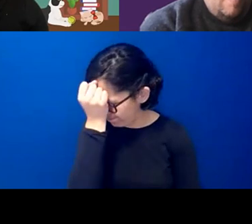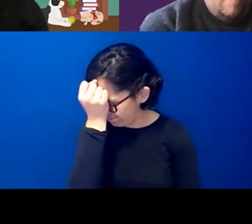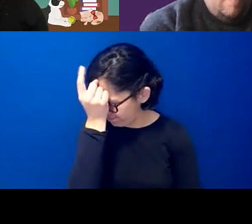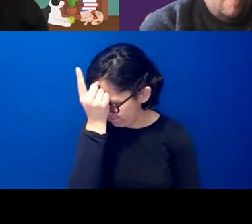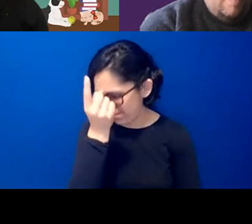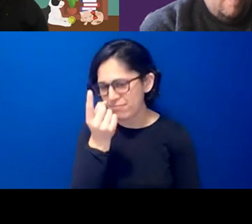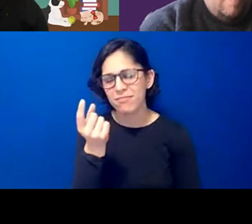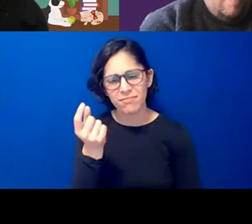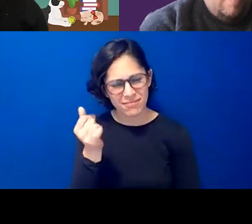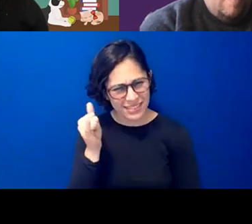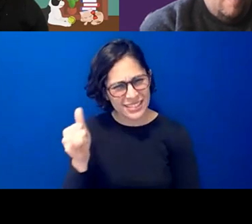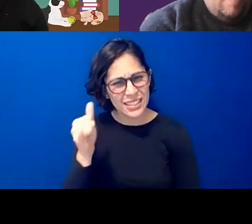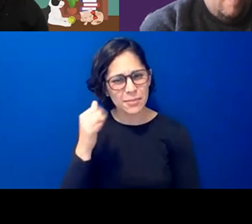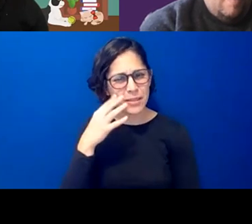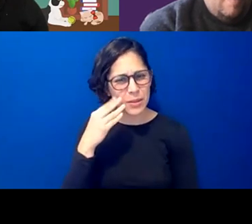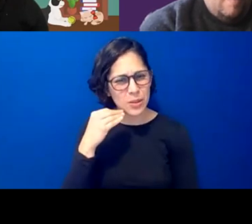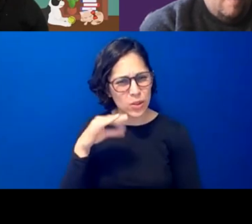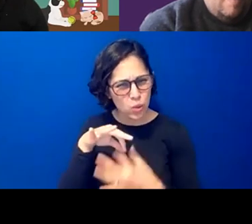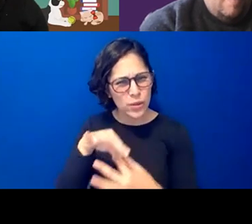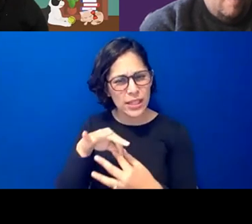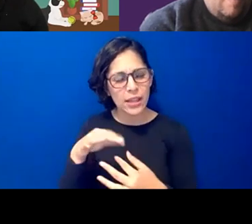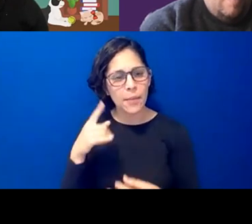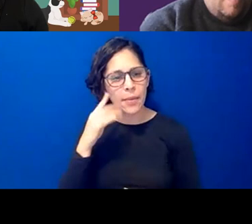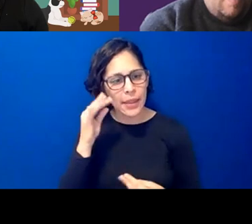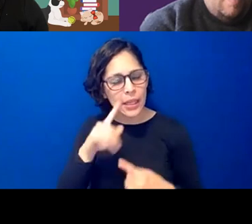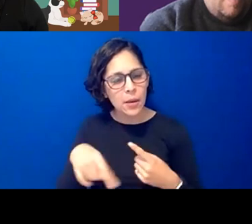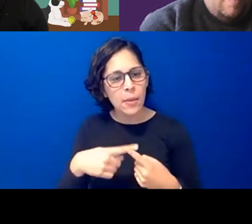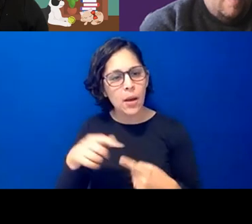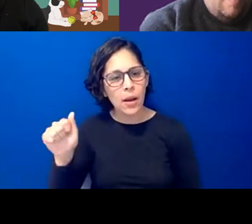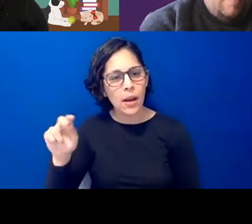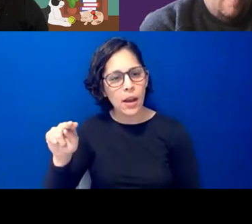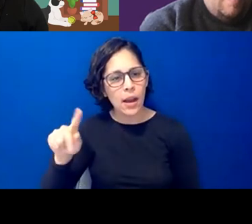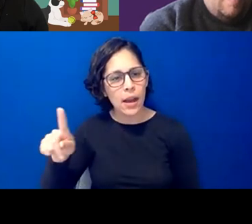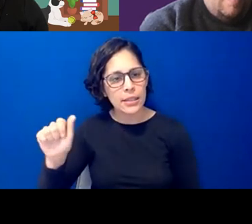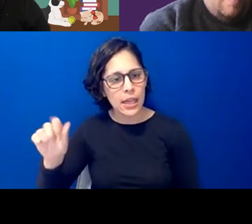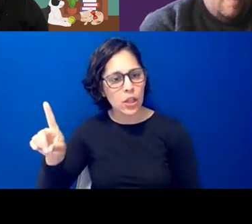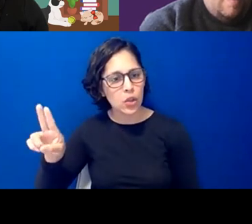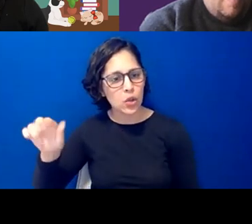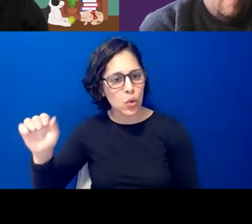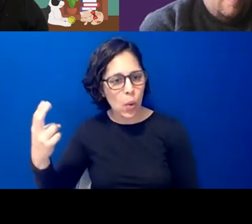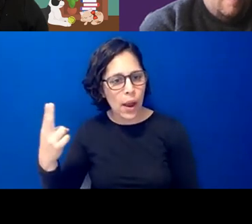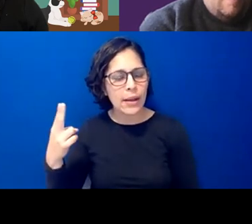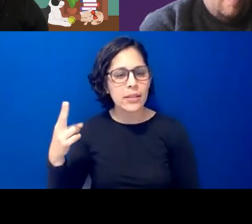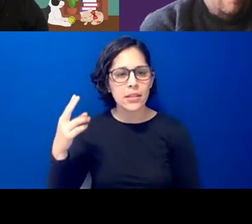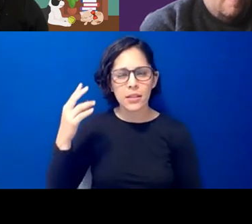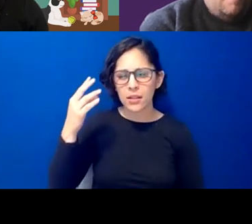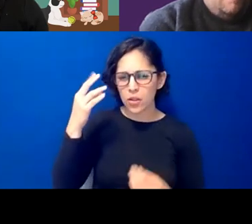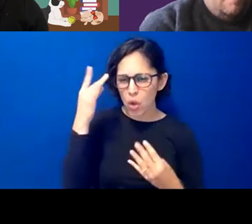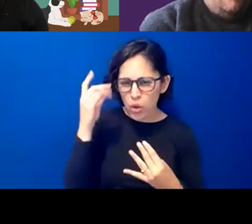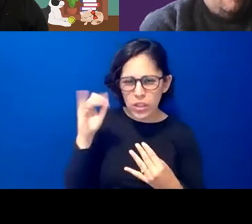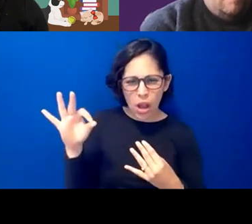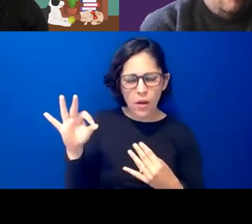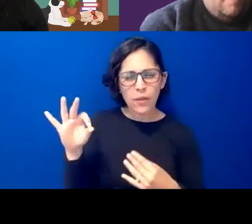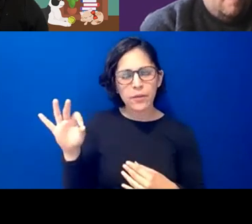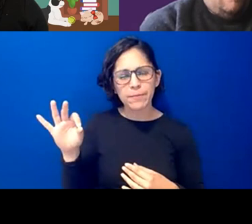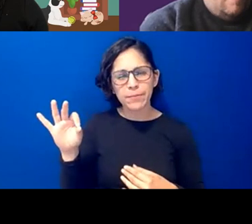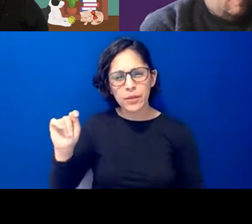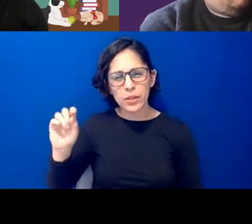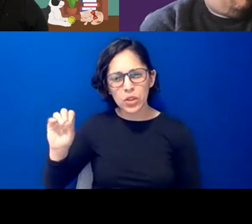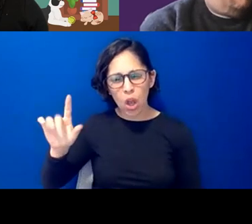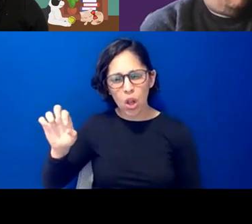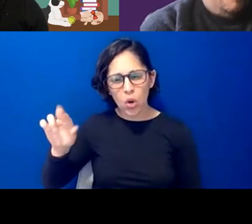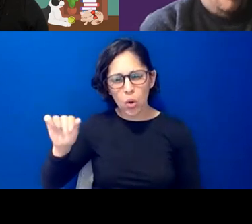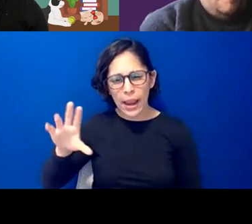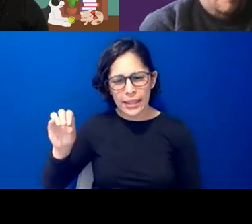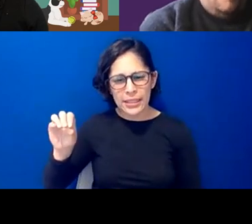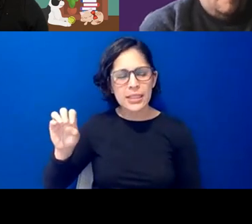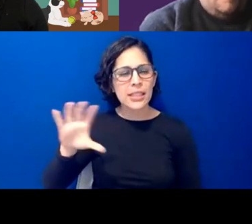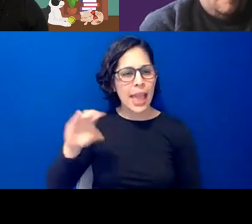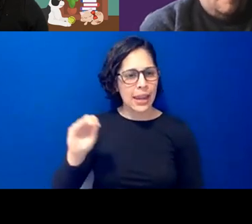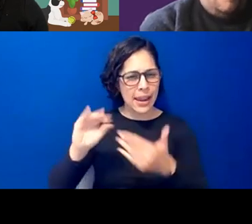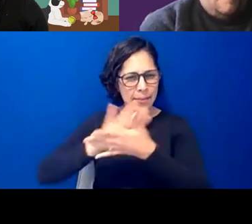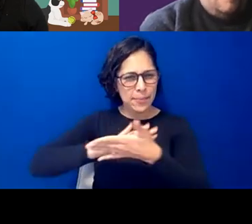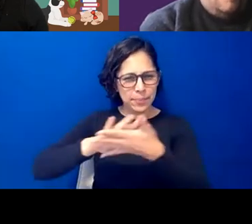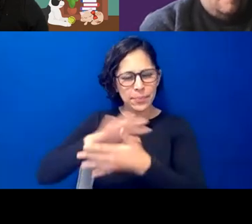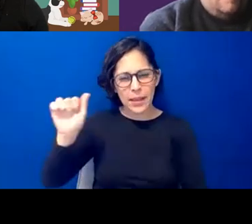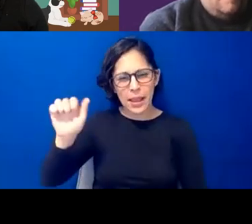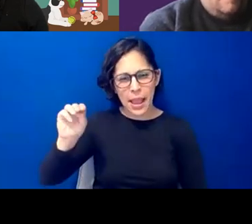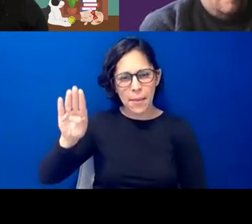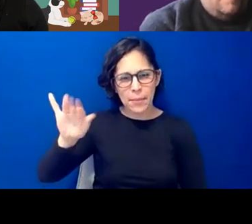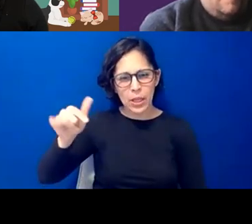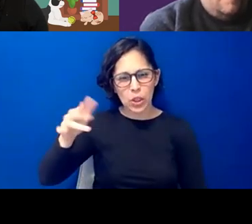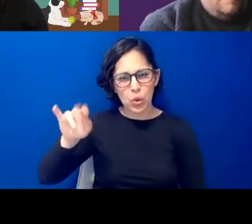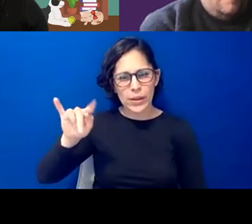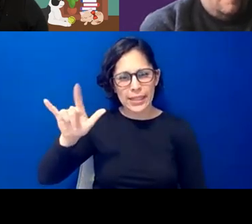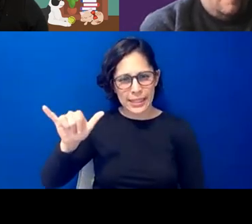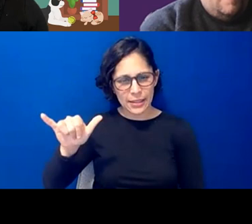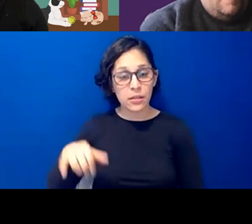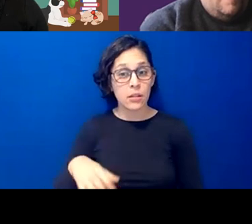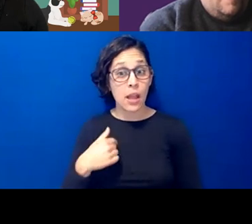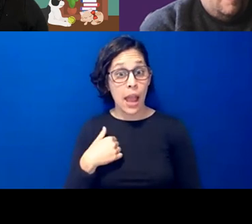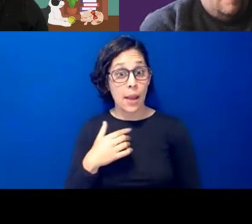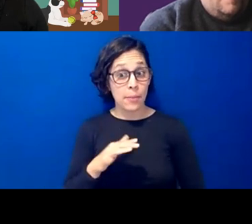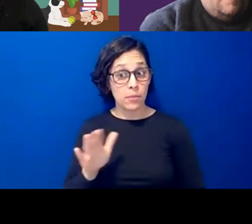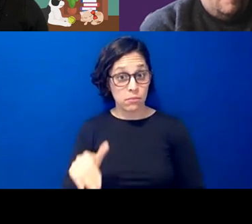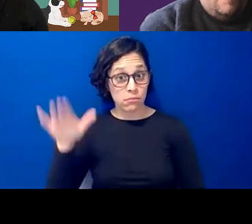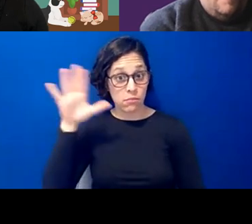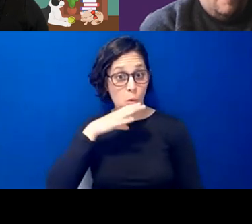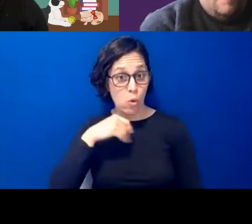Aurora Chang: With me i'm thinking of answer was notion of tolerance of ambiguity, and I think that that is increasingly as I get older becomes the mantra of my life is to.